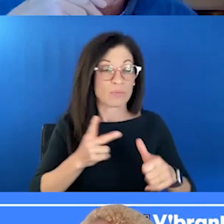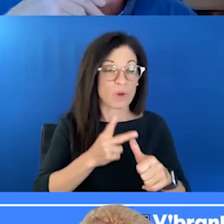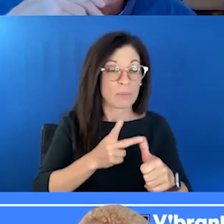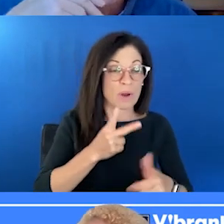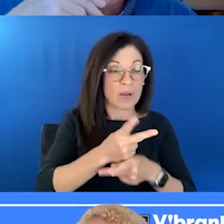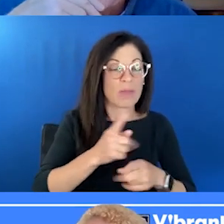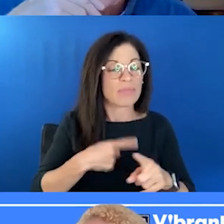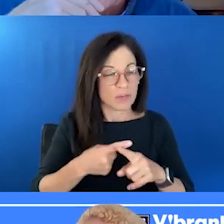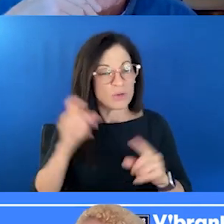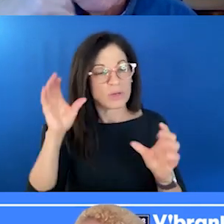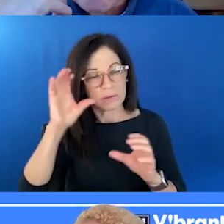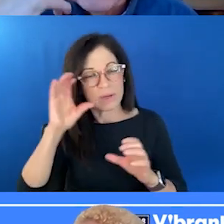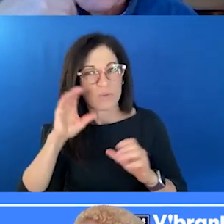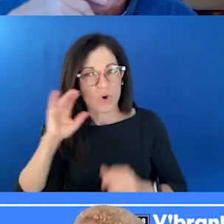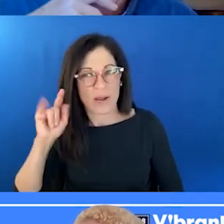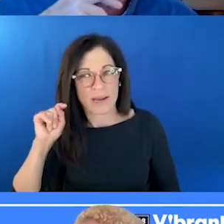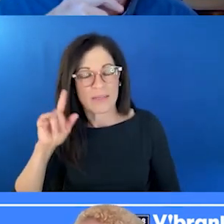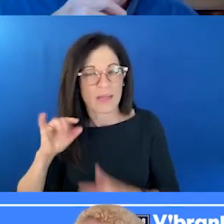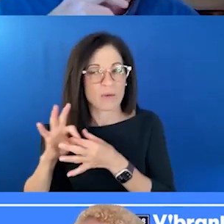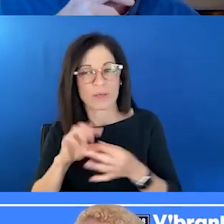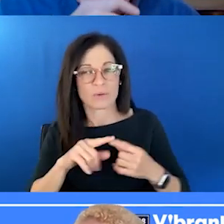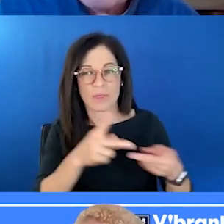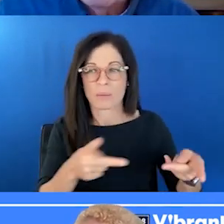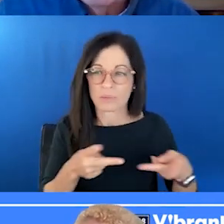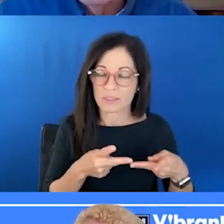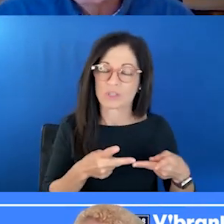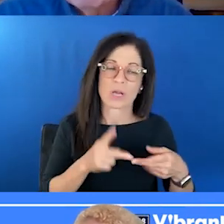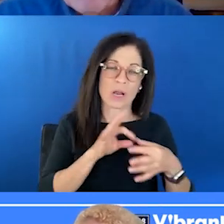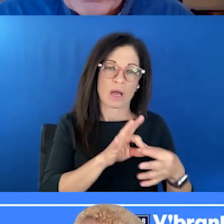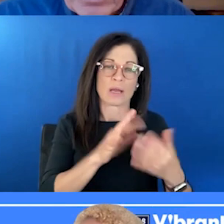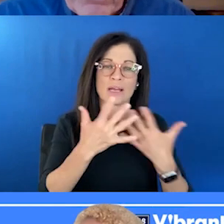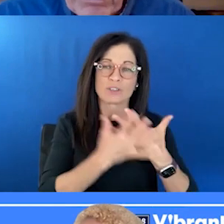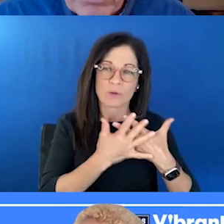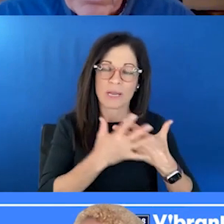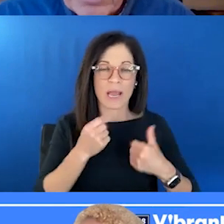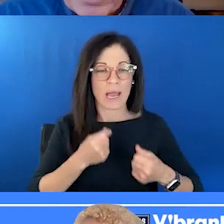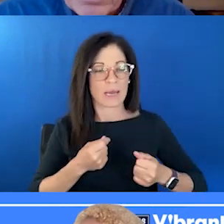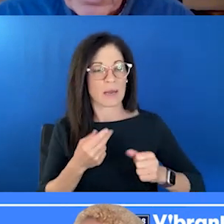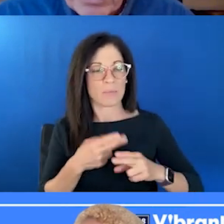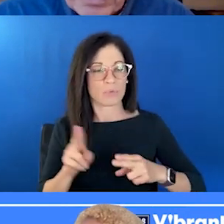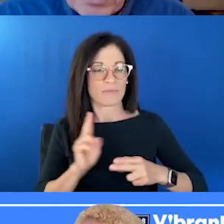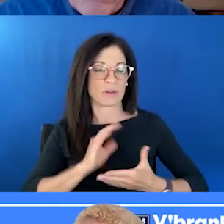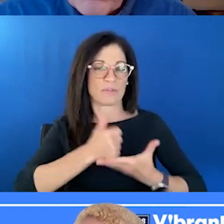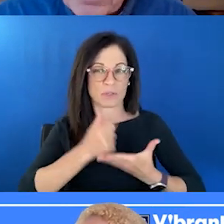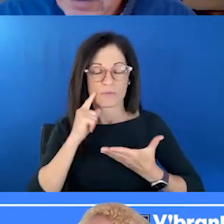THAT SPEAKS TO THE SCREENING ON INTERVENTIONS FOR SUICIDE.